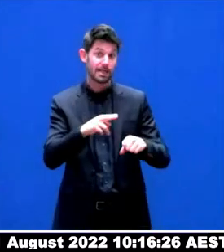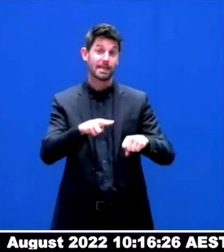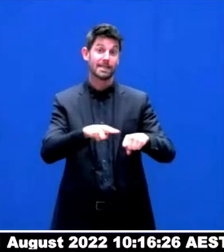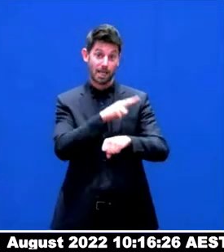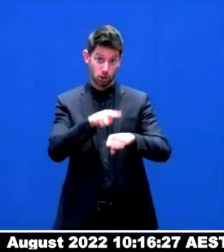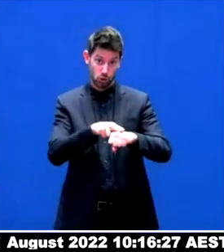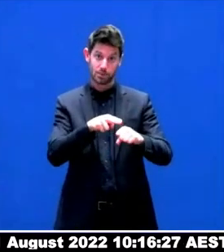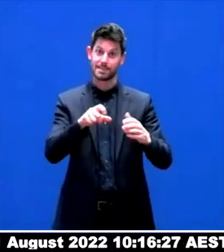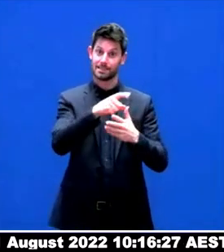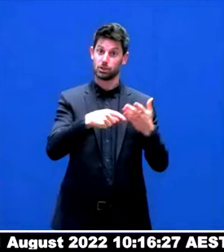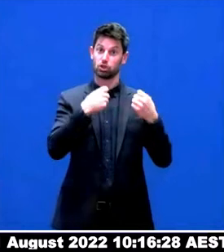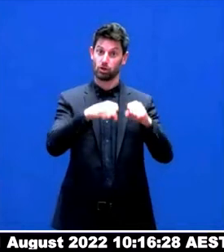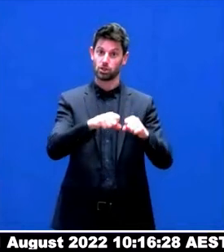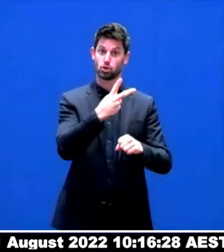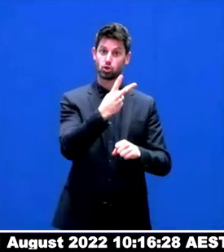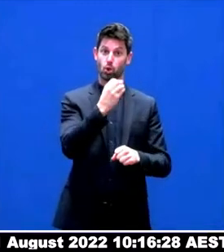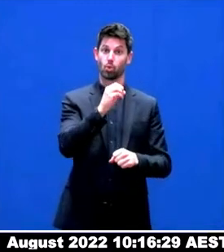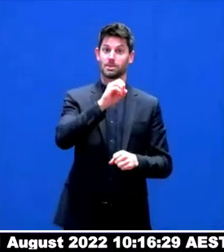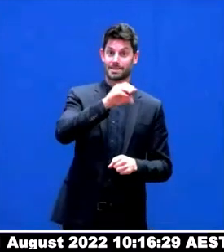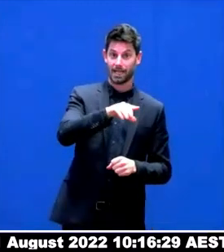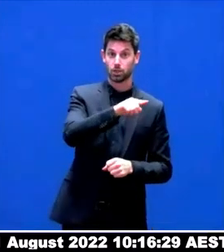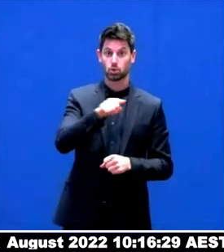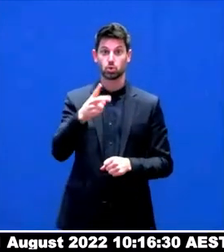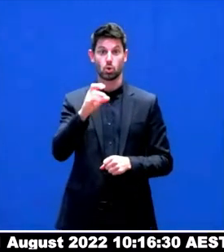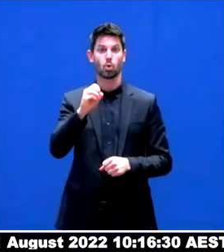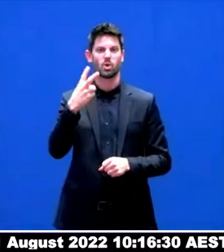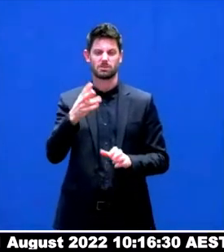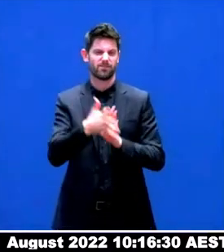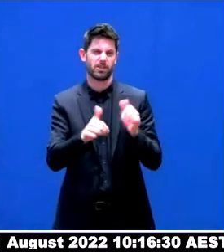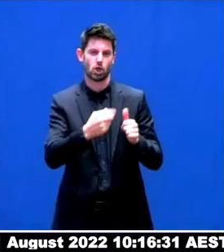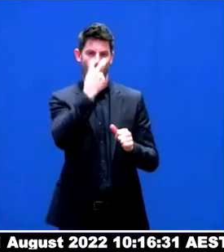covering 2010 to 2020 said this, that: